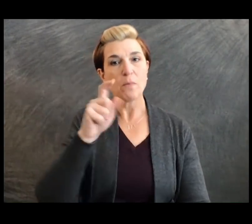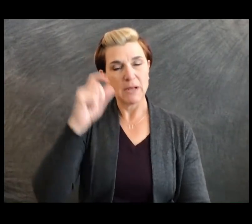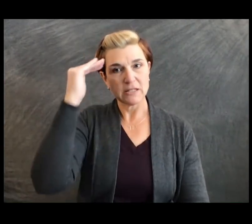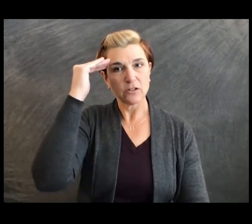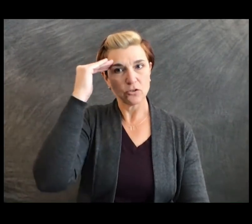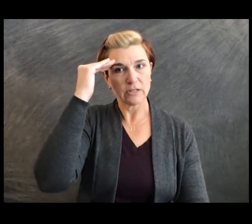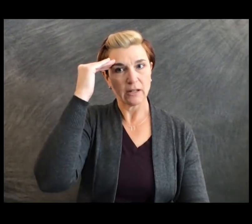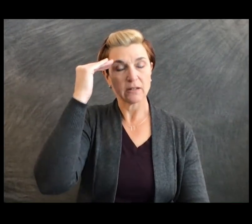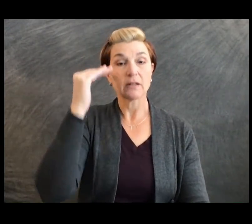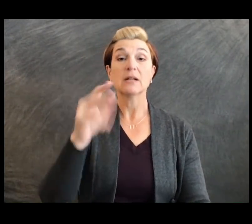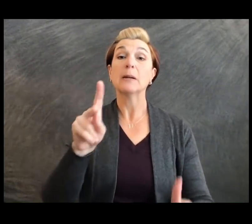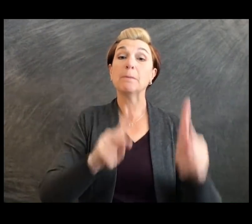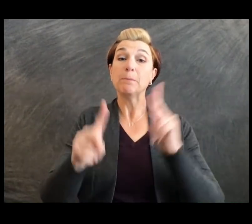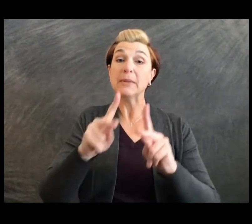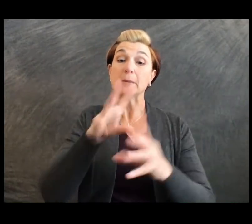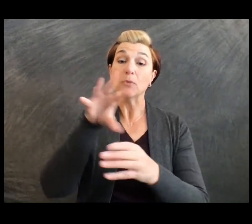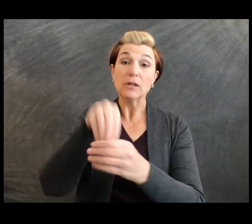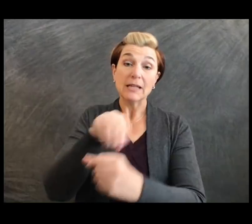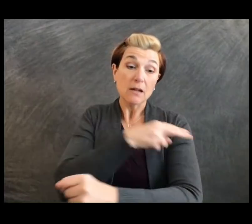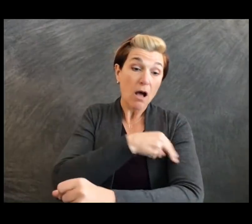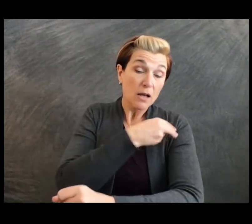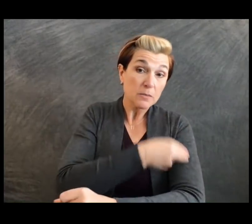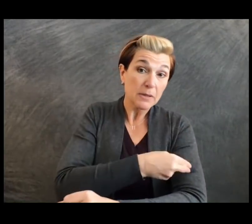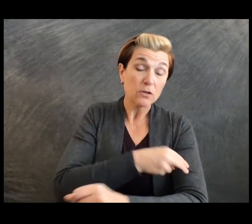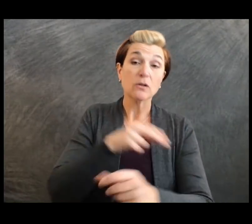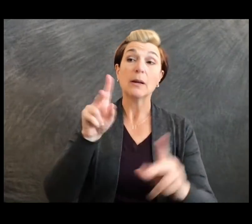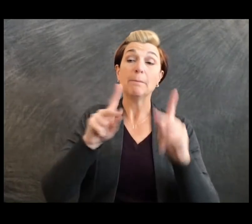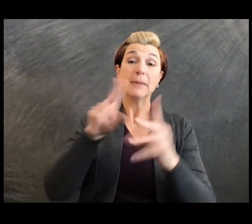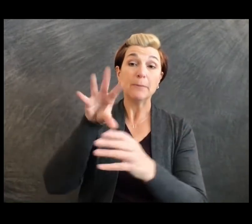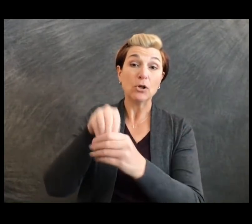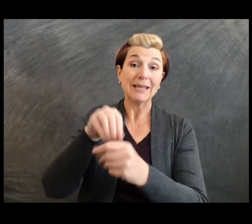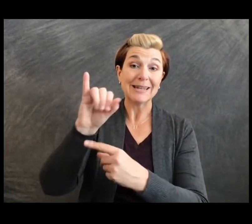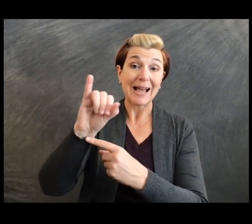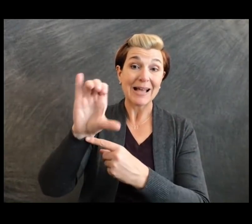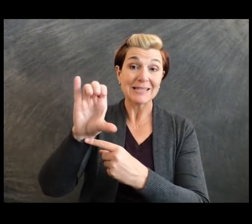in an ICU or a priority for testing symptomatic healthcare workers for